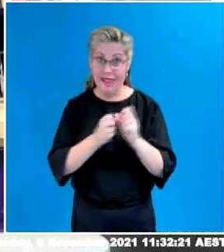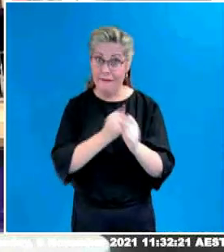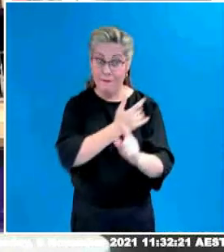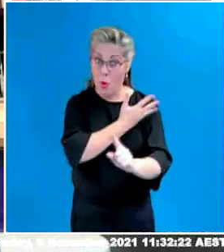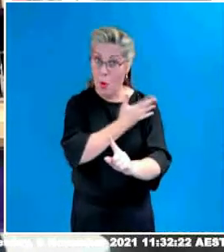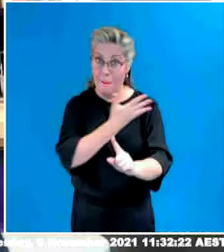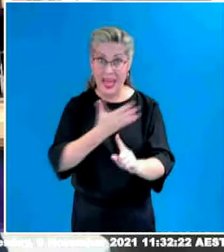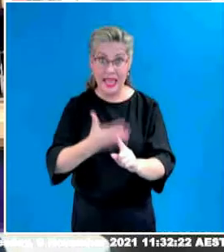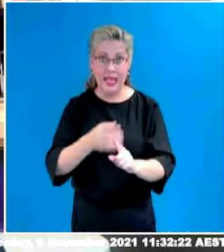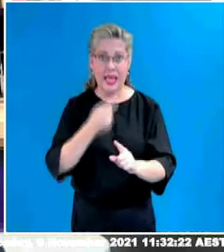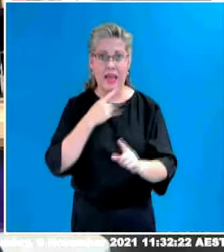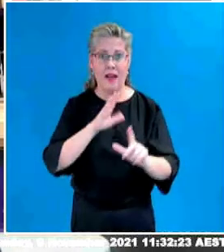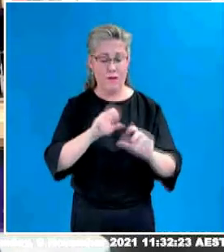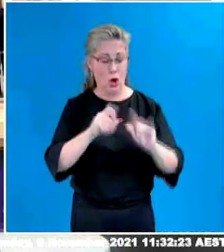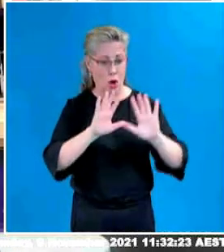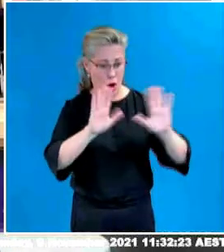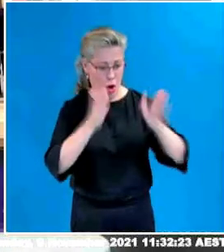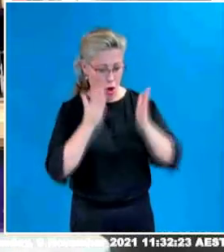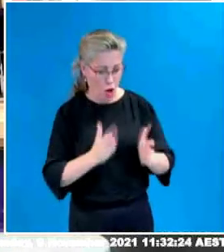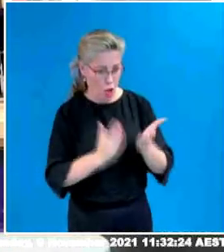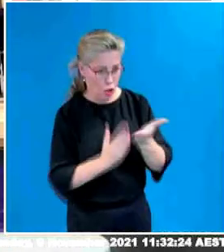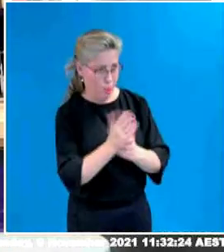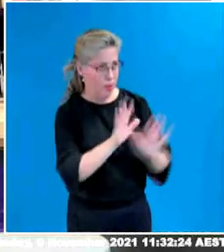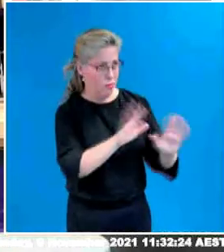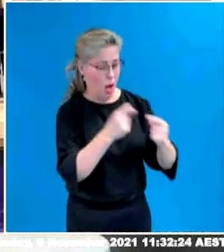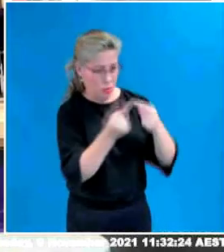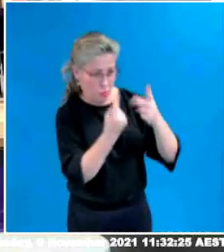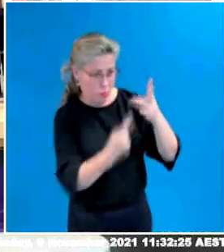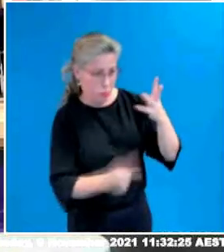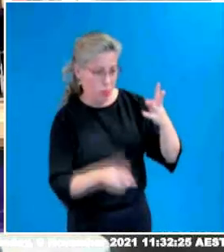intersectionality of the rights of persons with disabilities, and the